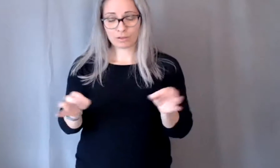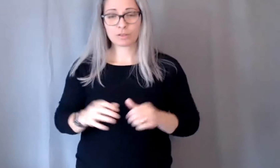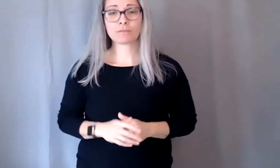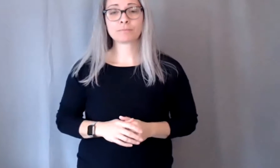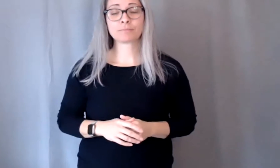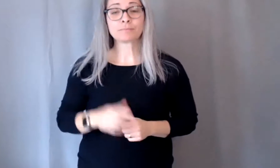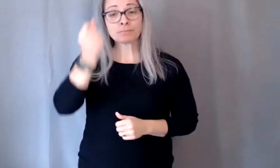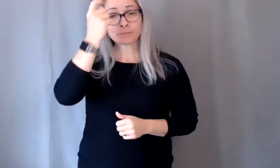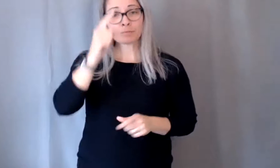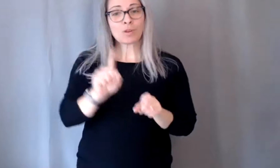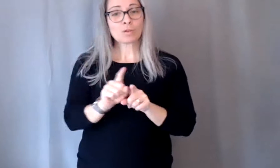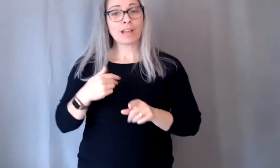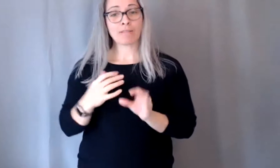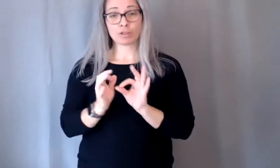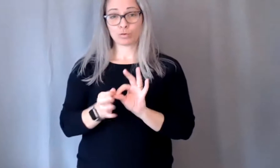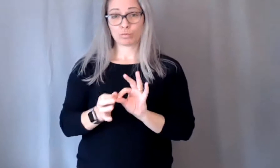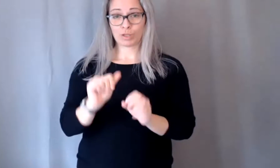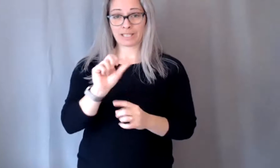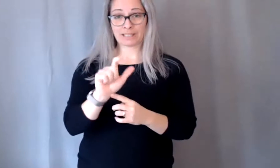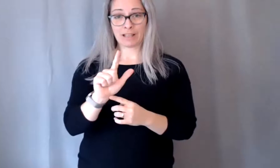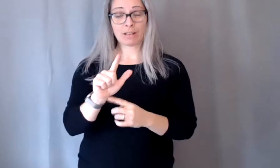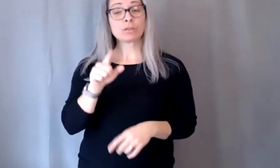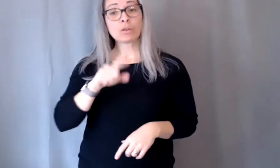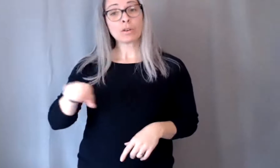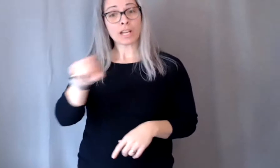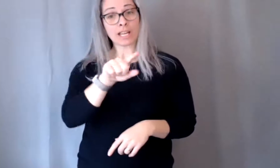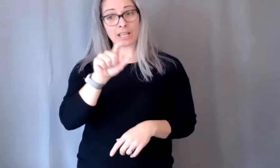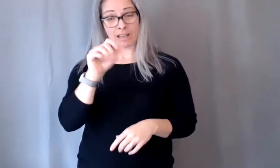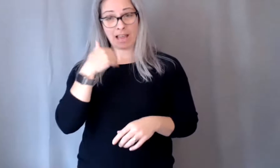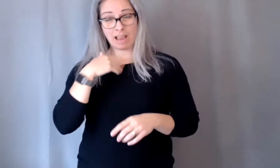if that does not work for you please let me know in the chat but right